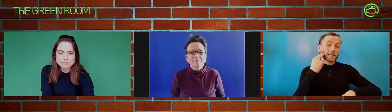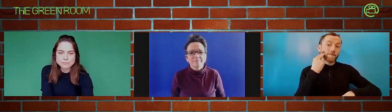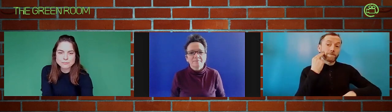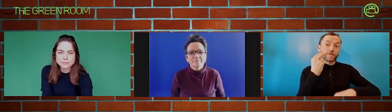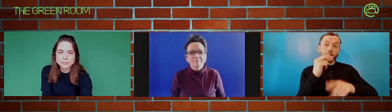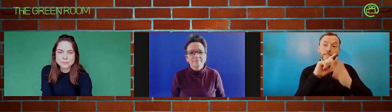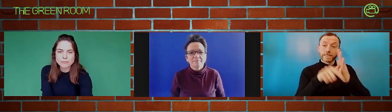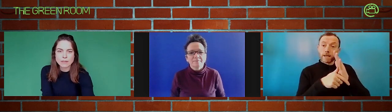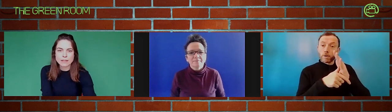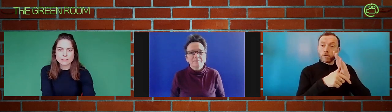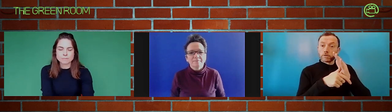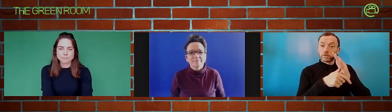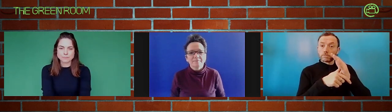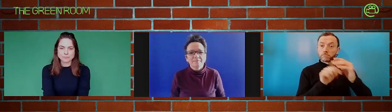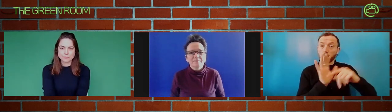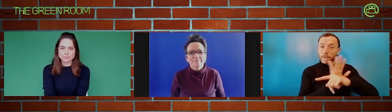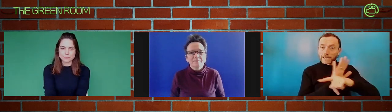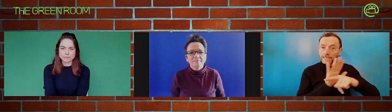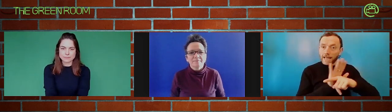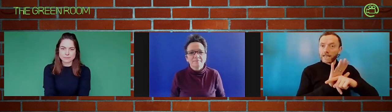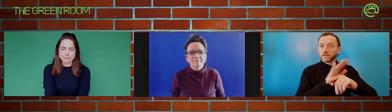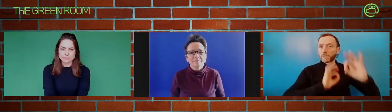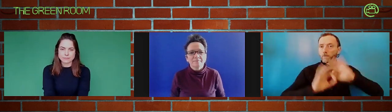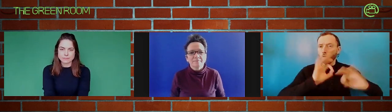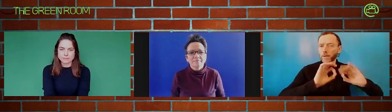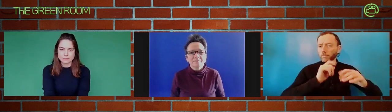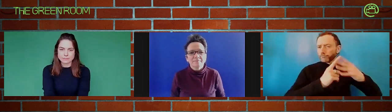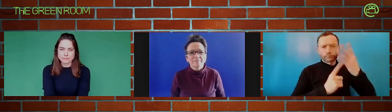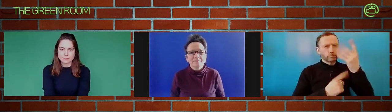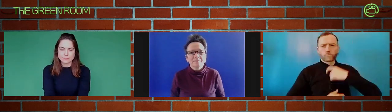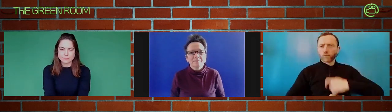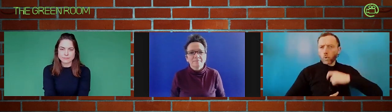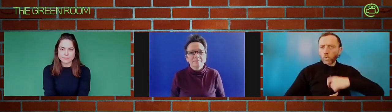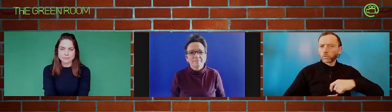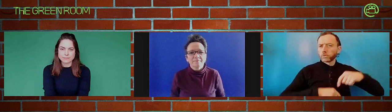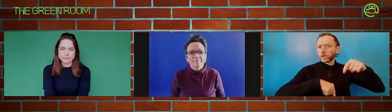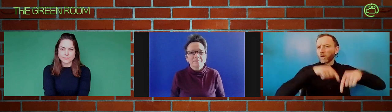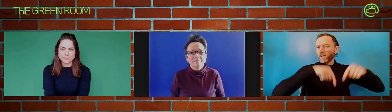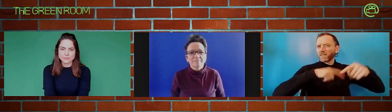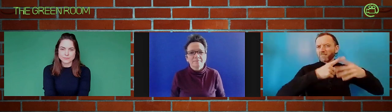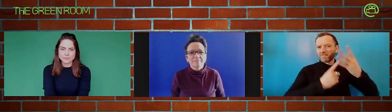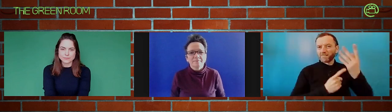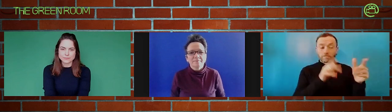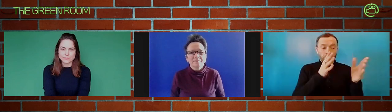backstage, on stag, whatever, directing. I don't actually though